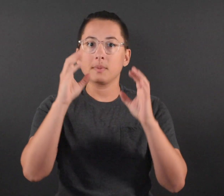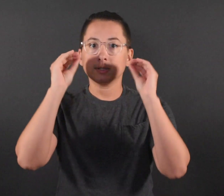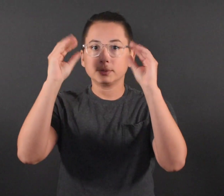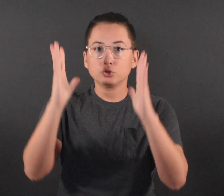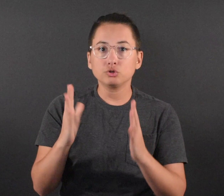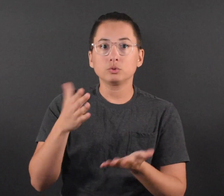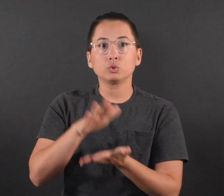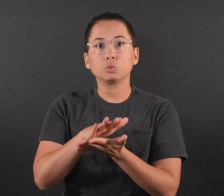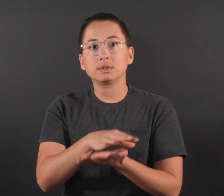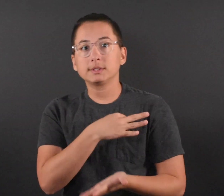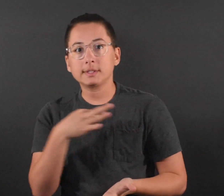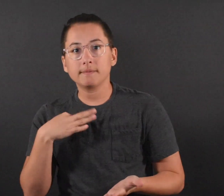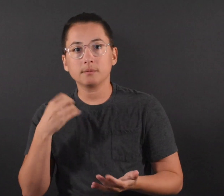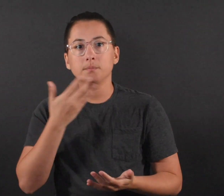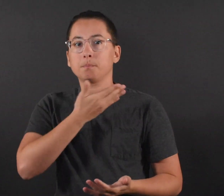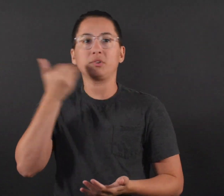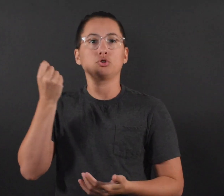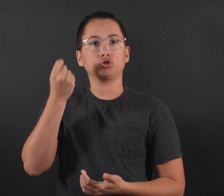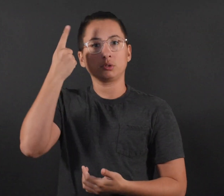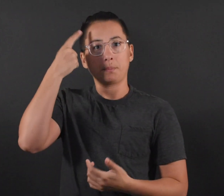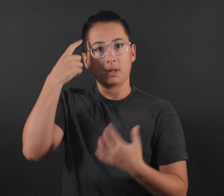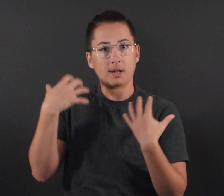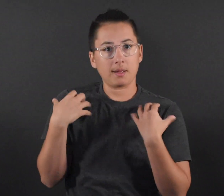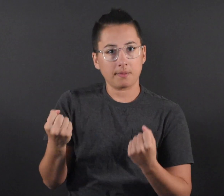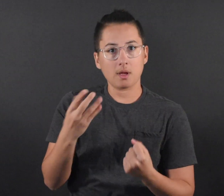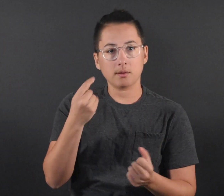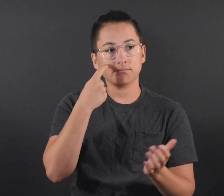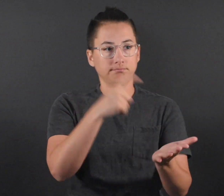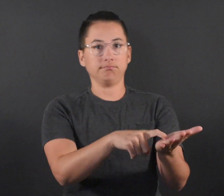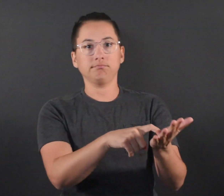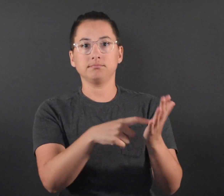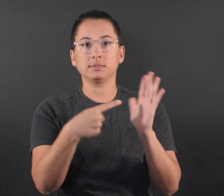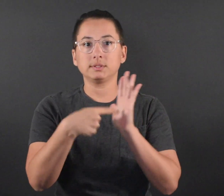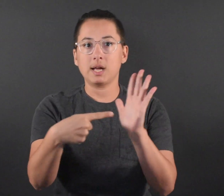gain an understanding of mental health and recognize the signs of distress.